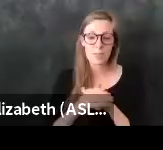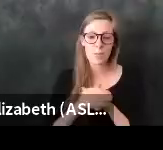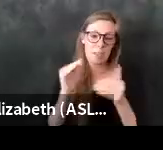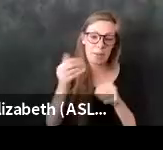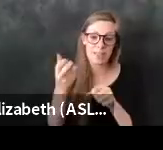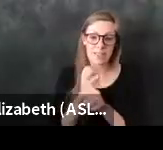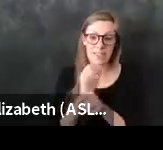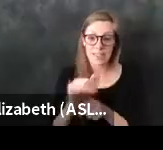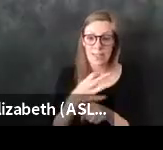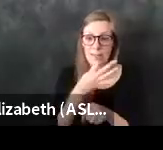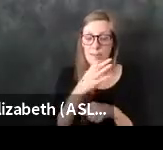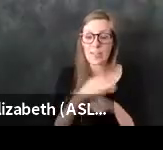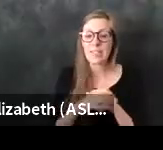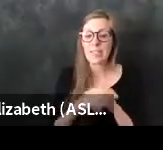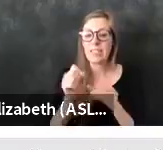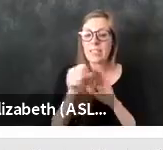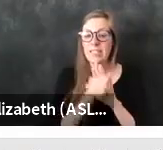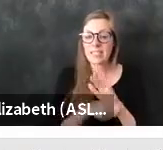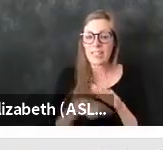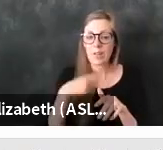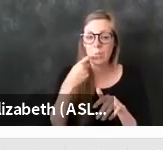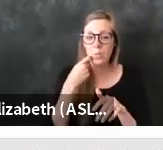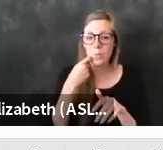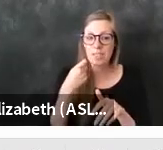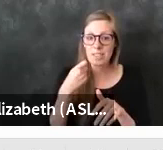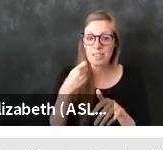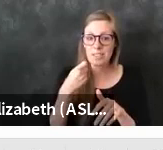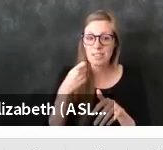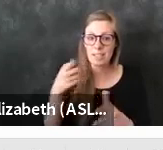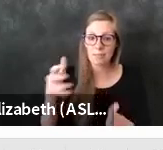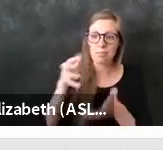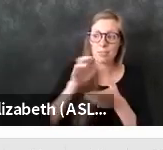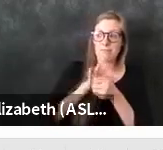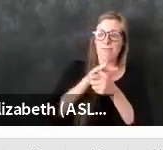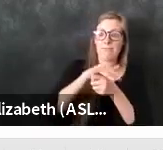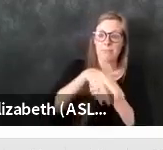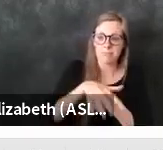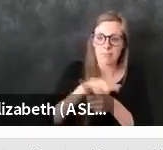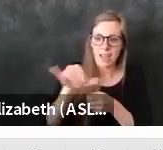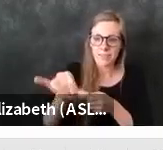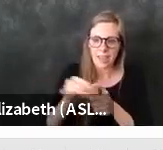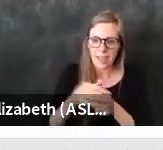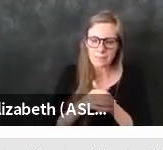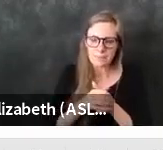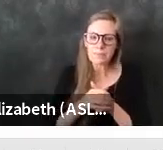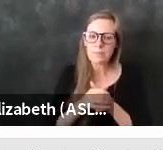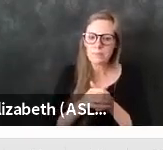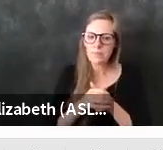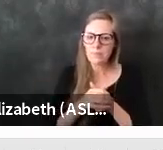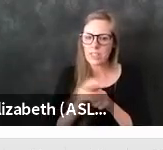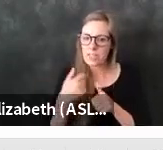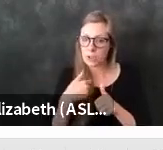The state just recently got a surplus of Johnson and Johnson vaccines. I took the liberty of going through all of